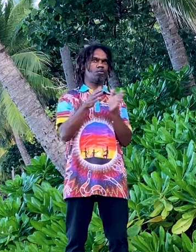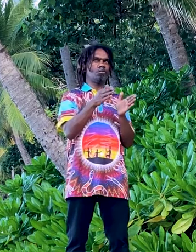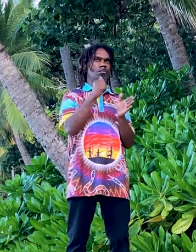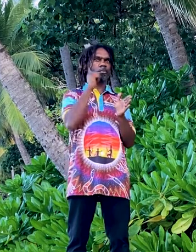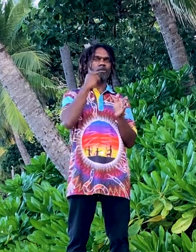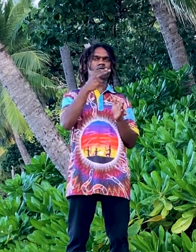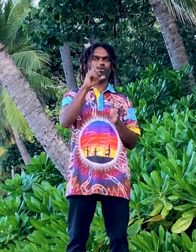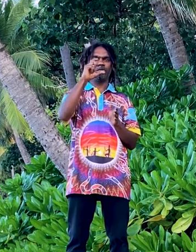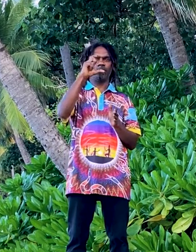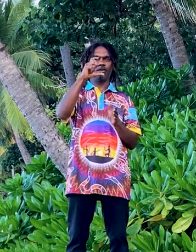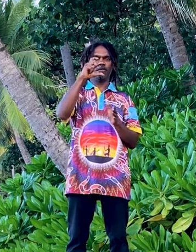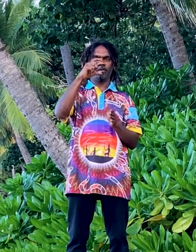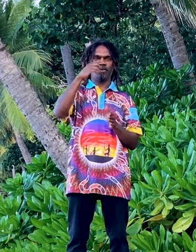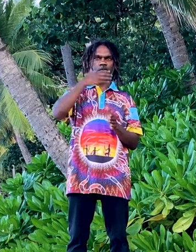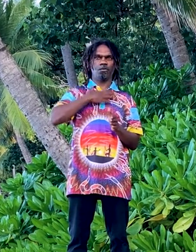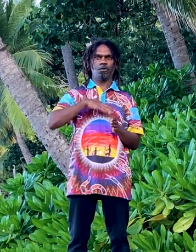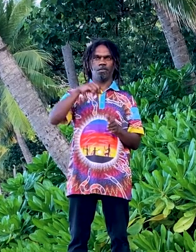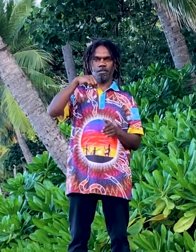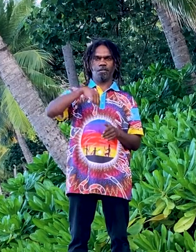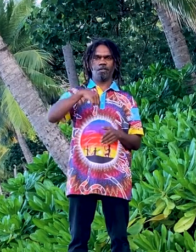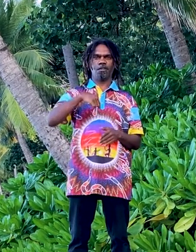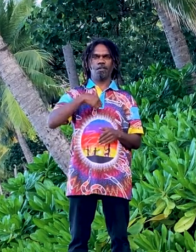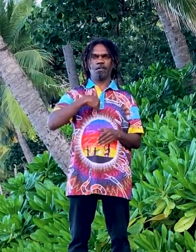and then moved back to Cairns